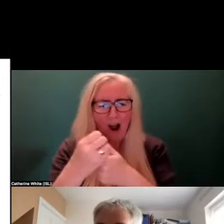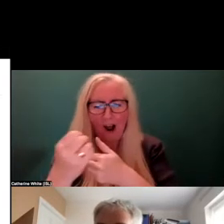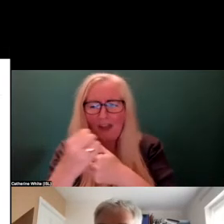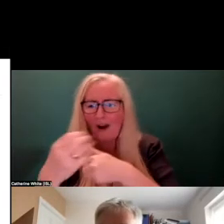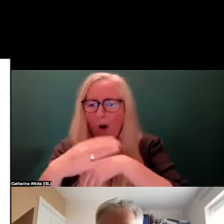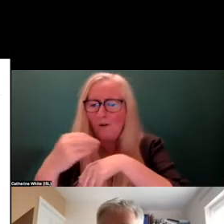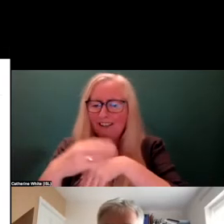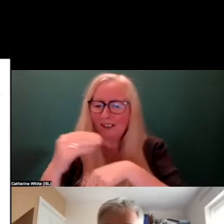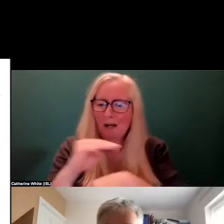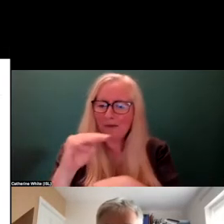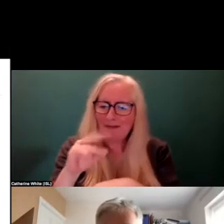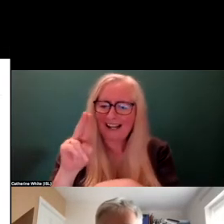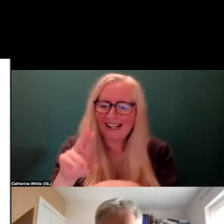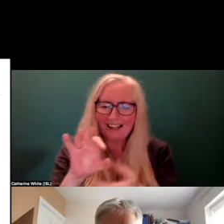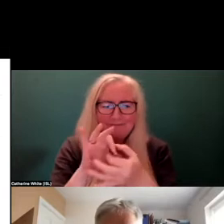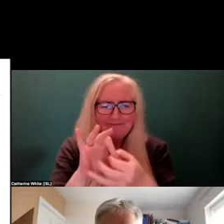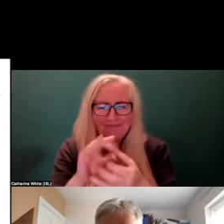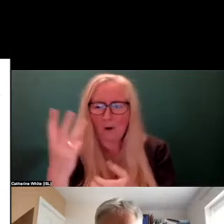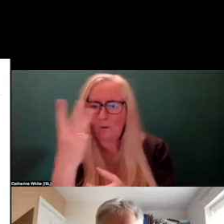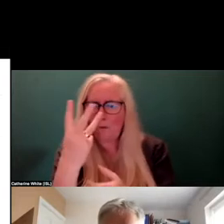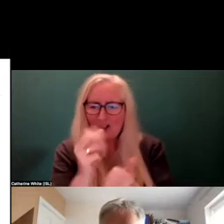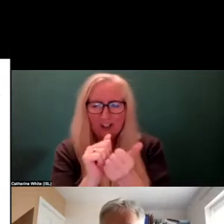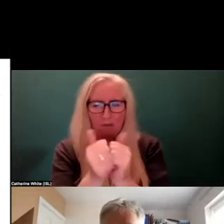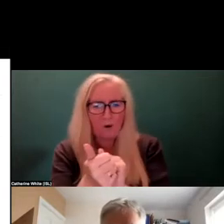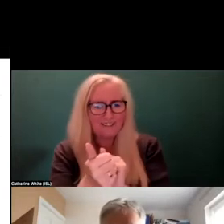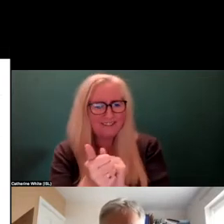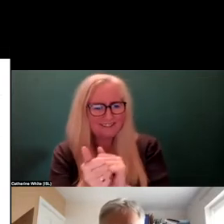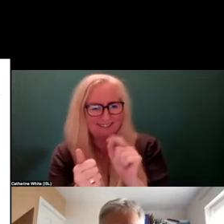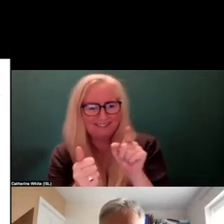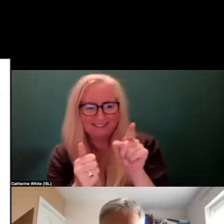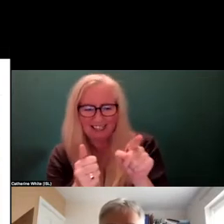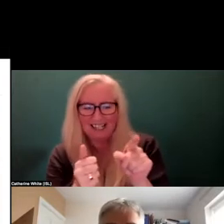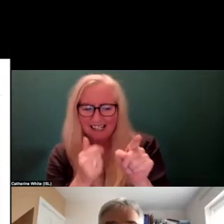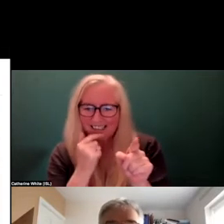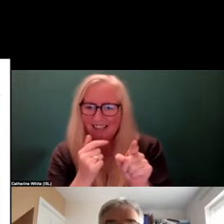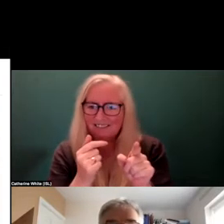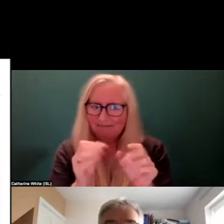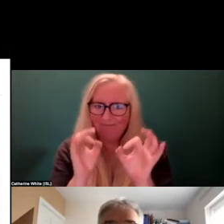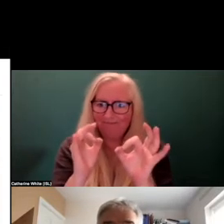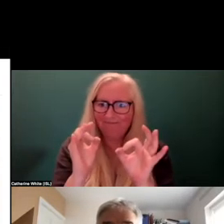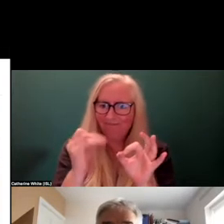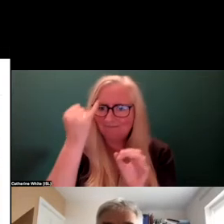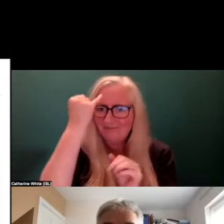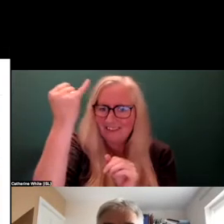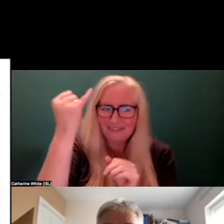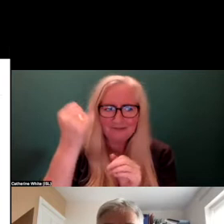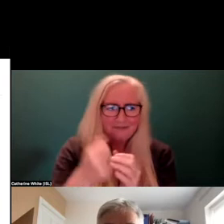their older person and engage in watching sports. So it's, it's quite an innovative move.